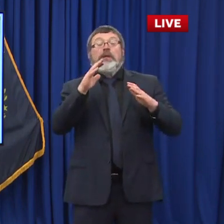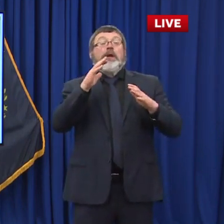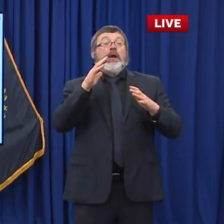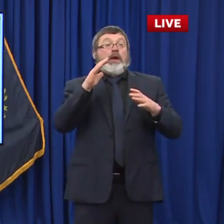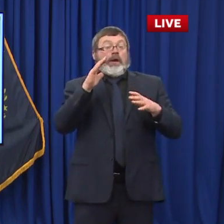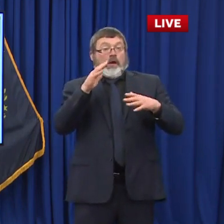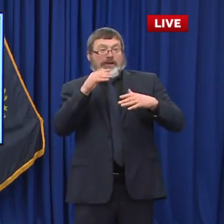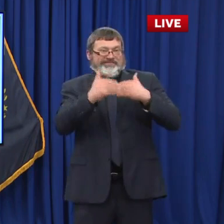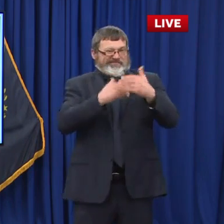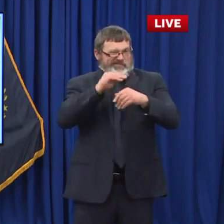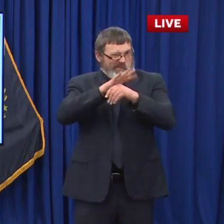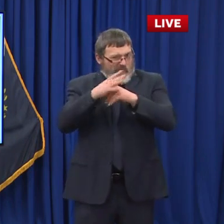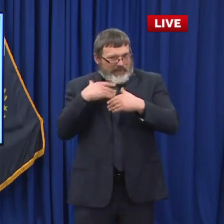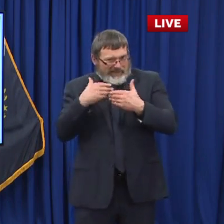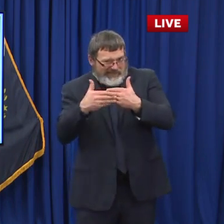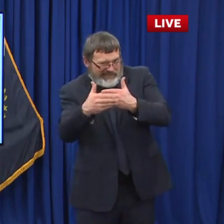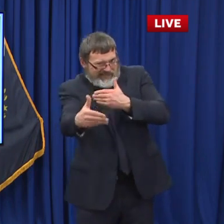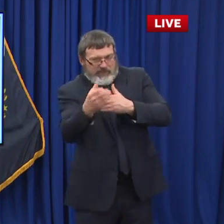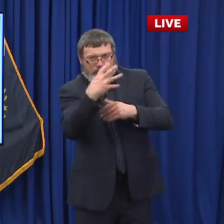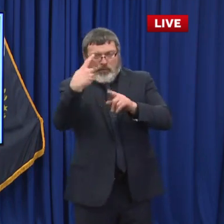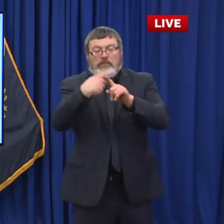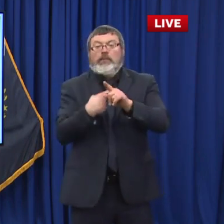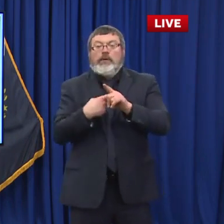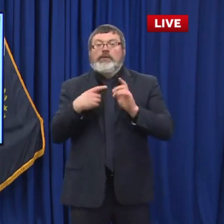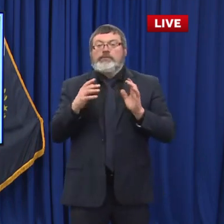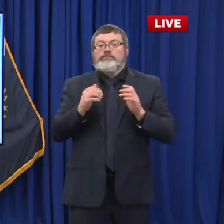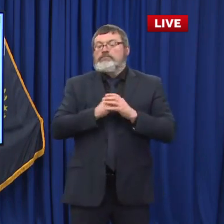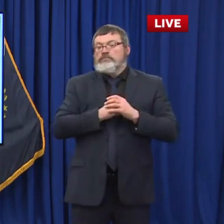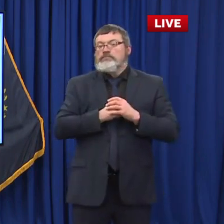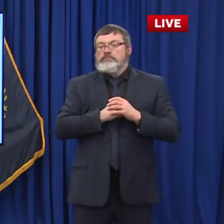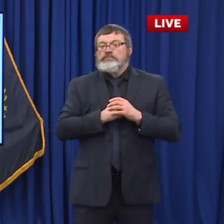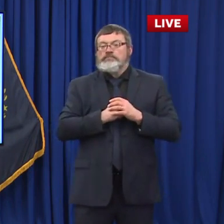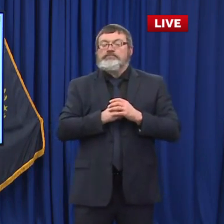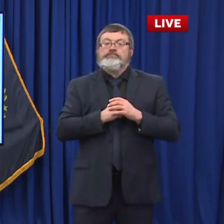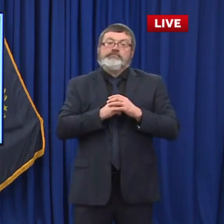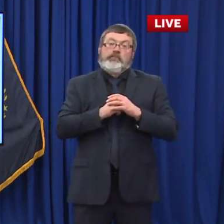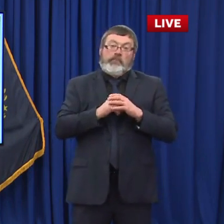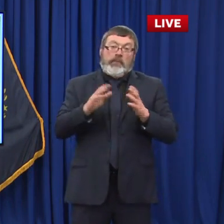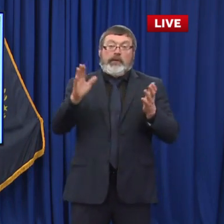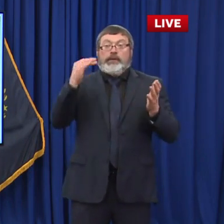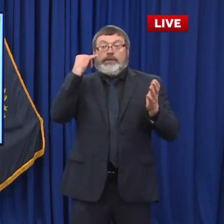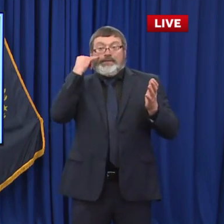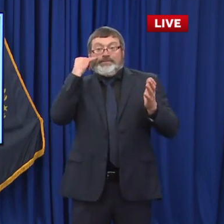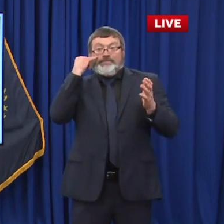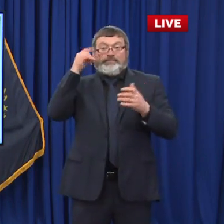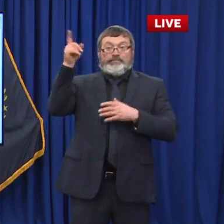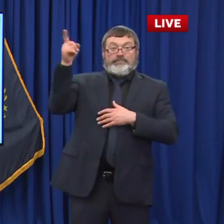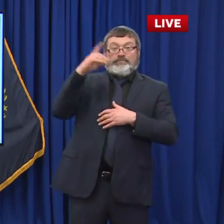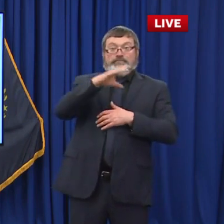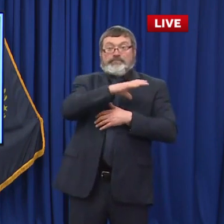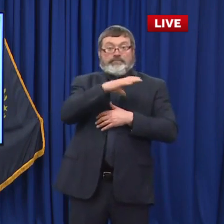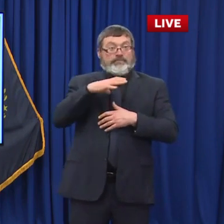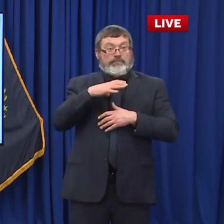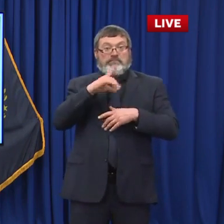WE KNOW THIS IS GOING TO REMAIN WITH US FOR THE NEXT COUPLE OF MONTHS.